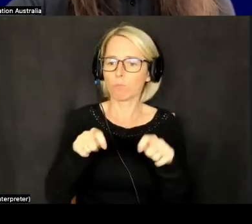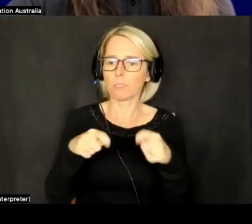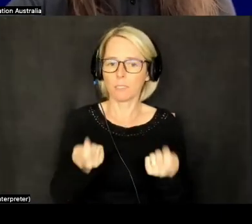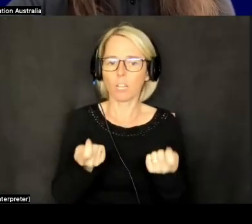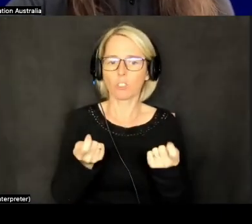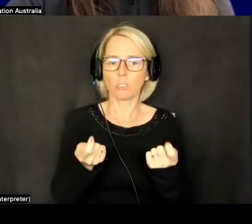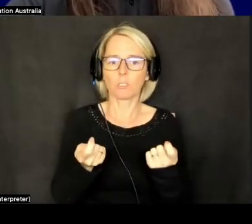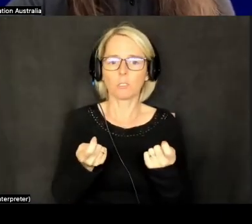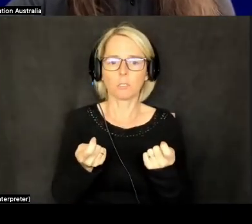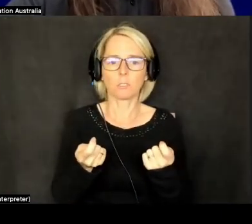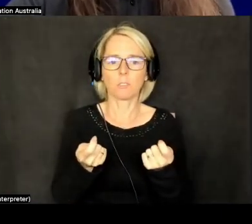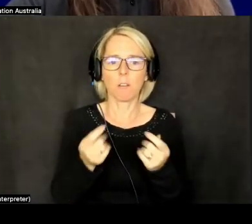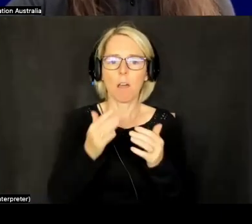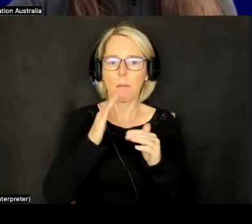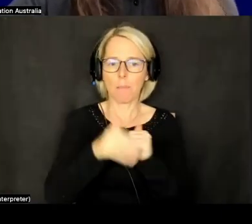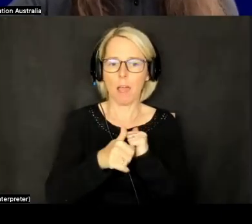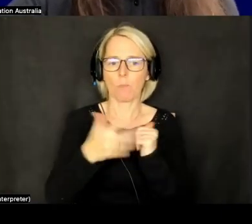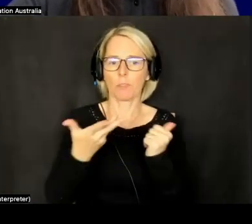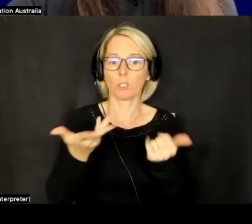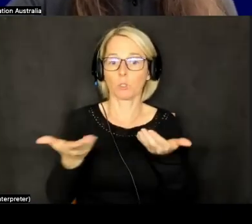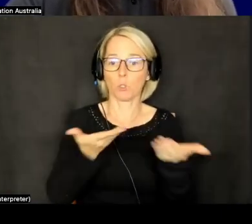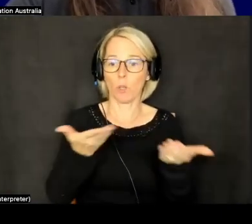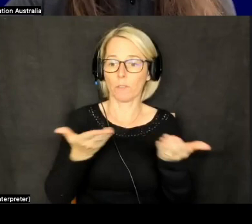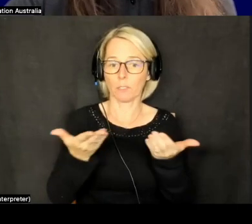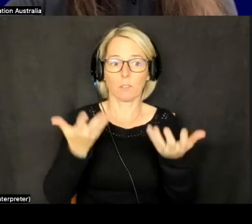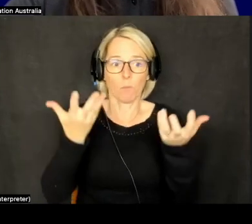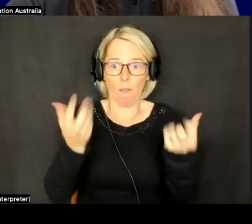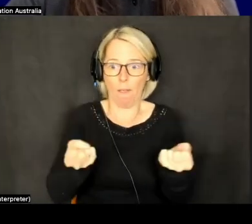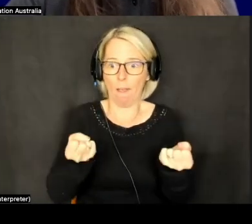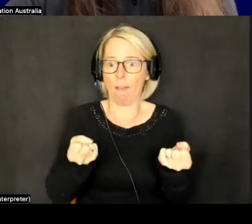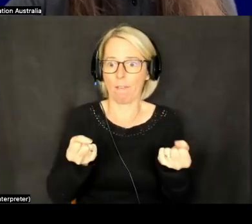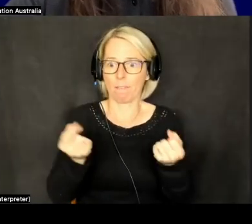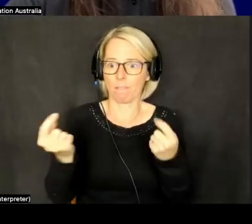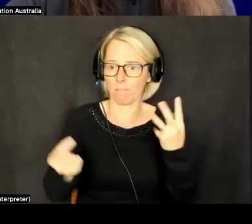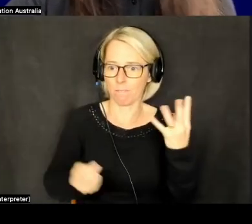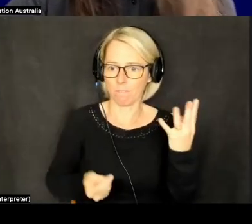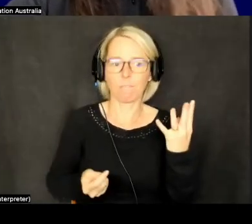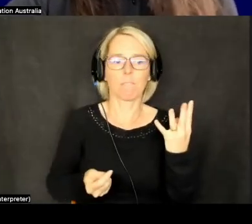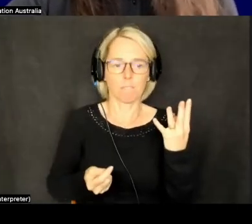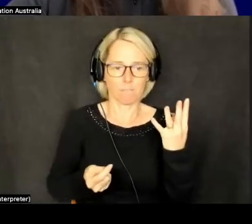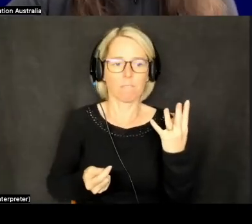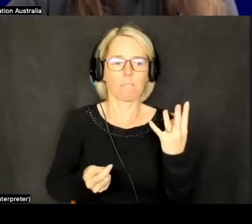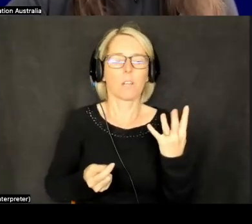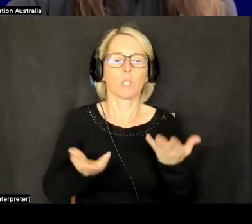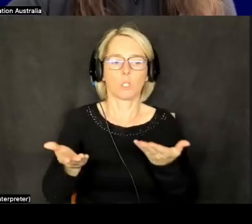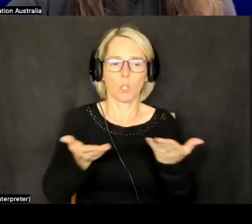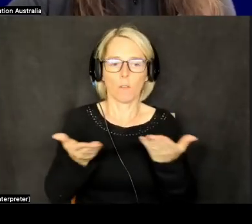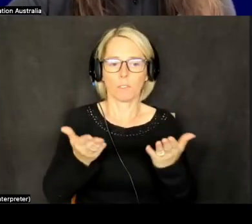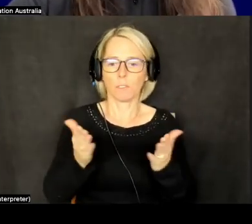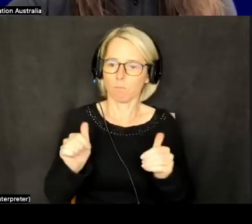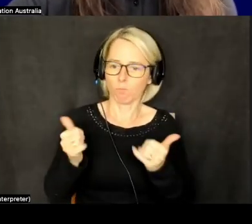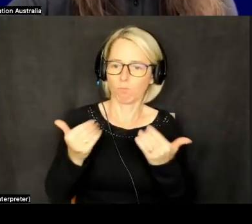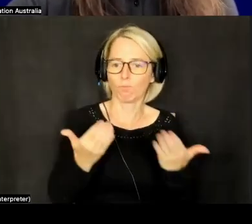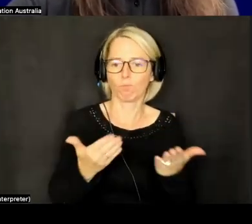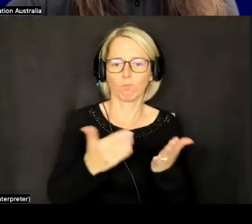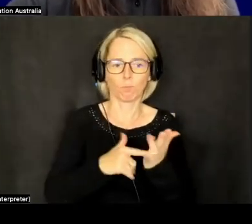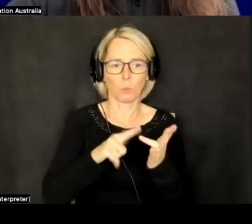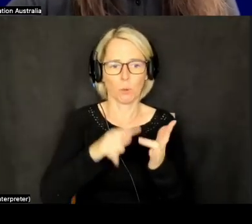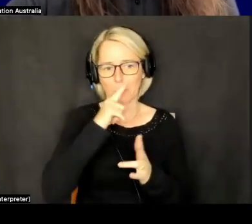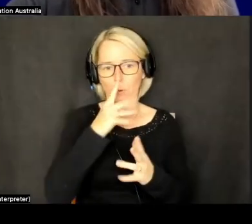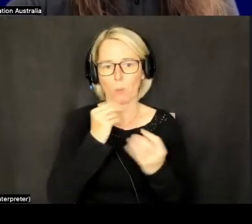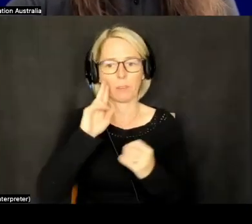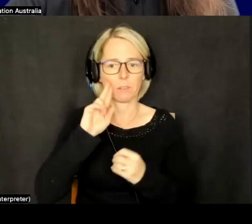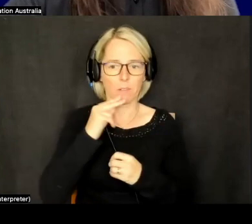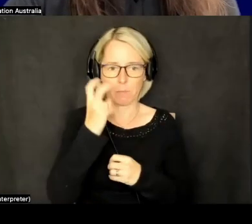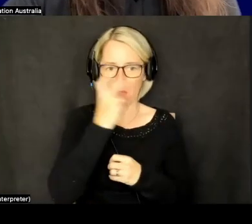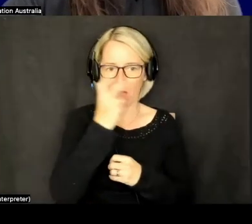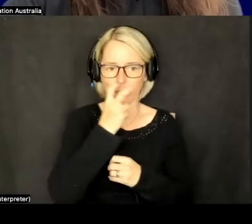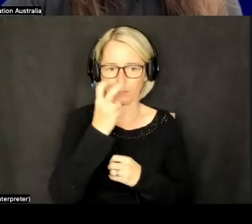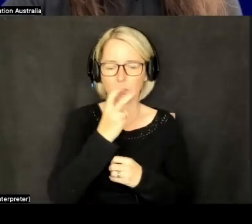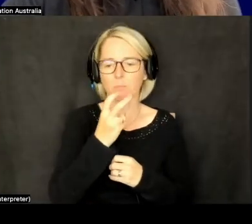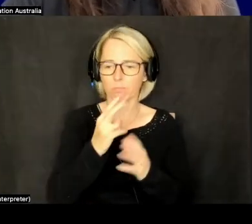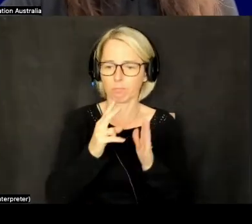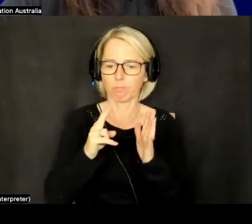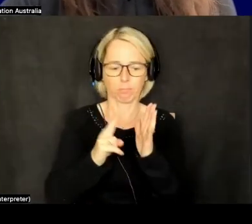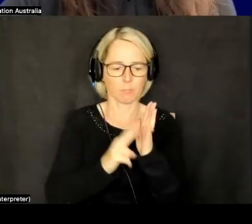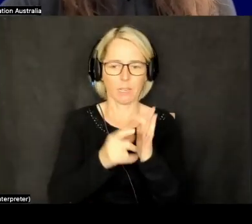range of services available to people with deafblindness under the NDIS.